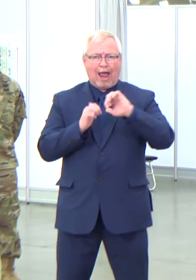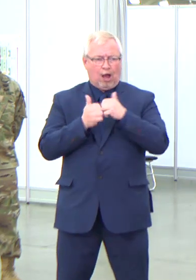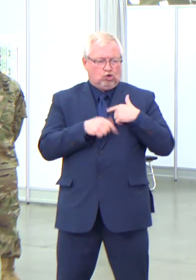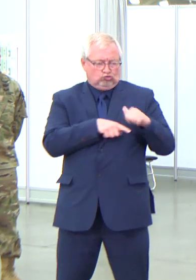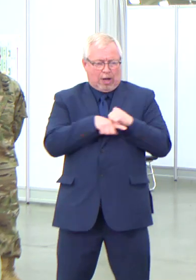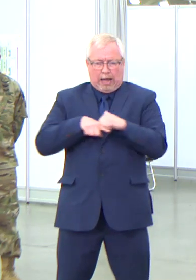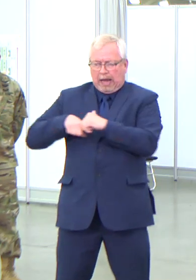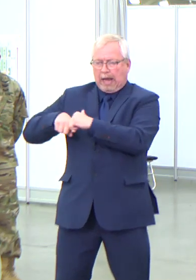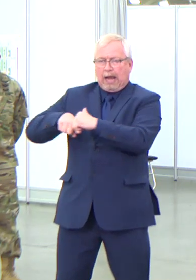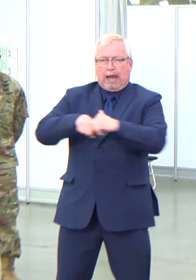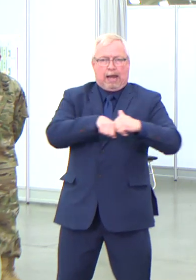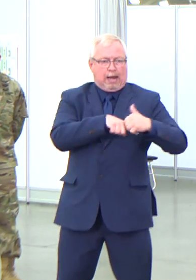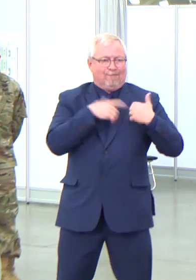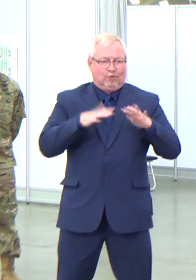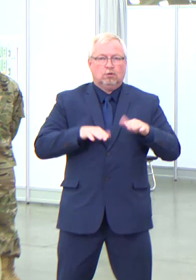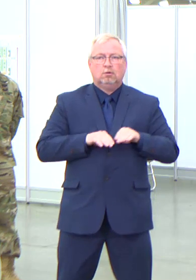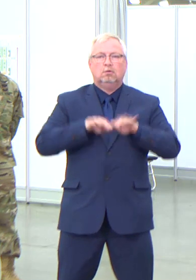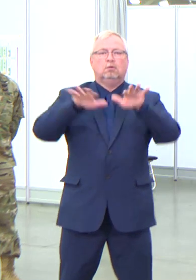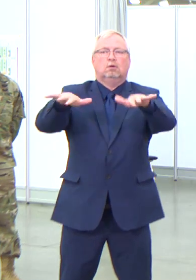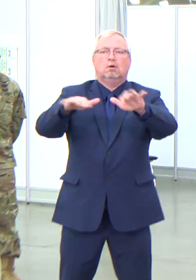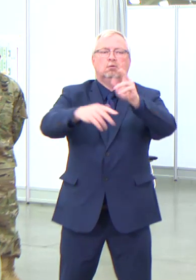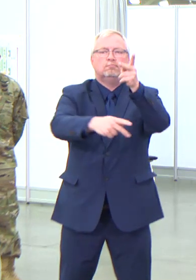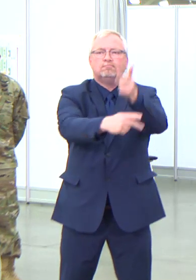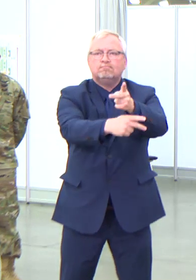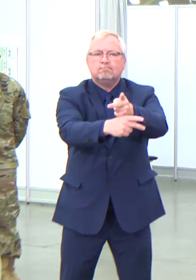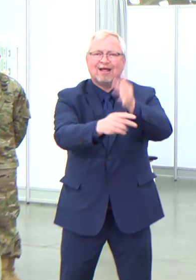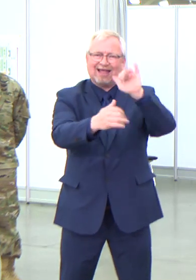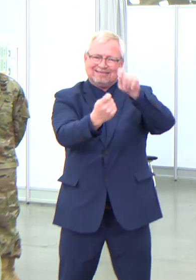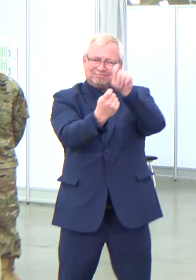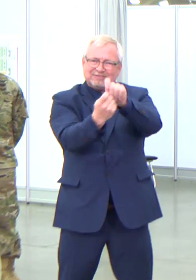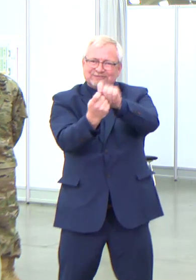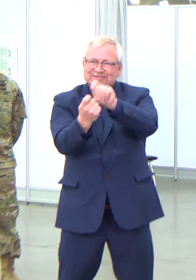, physician assistants, and nurses retraining them to provide care for that patient population that